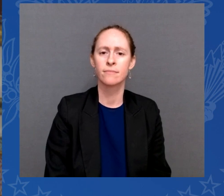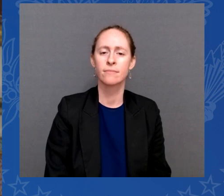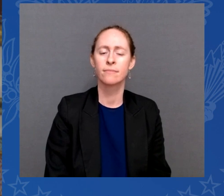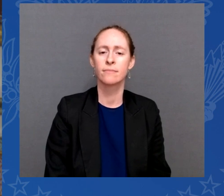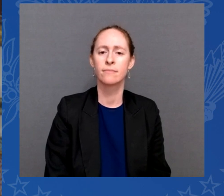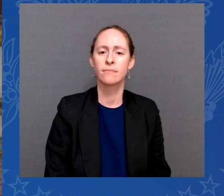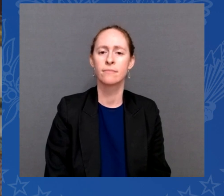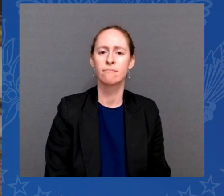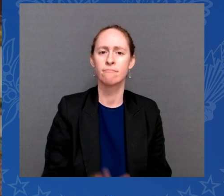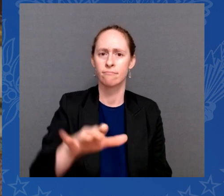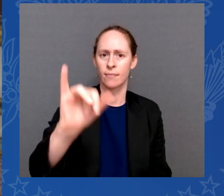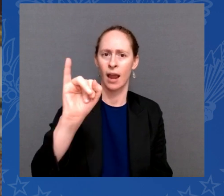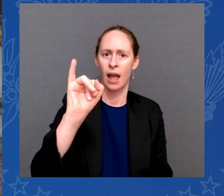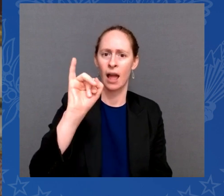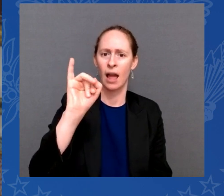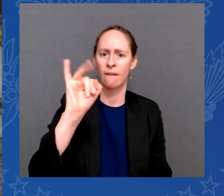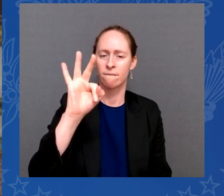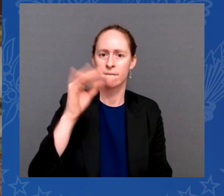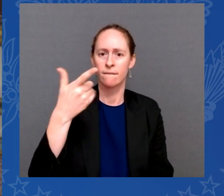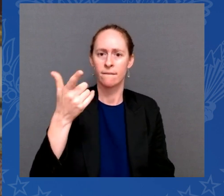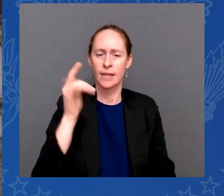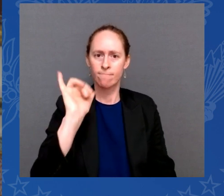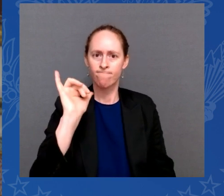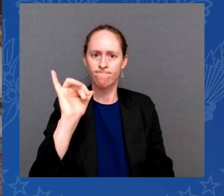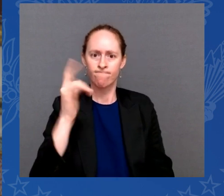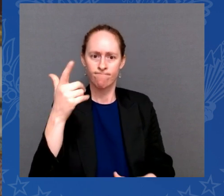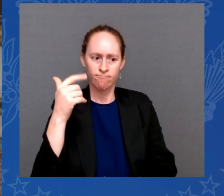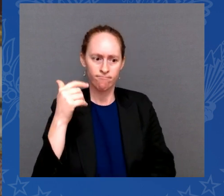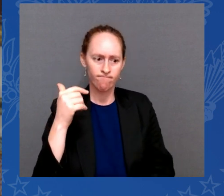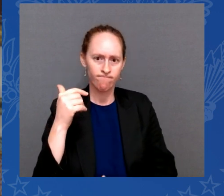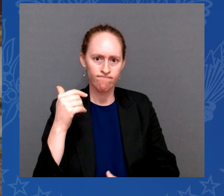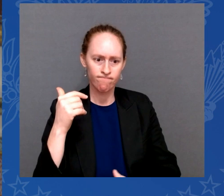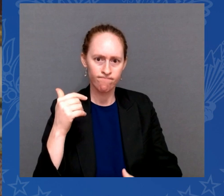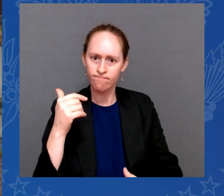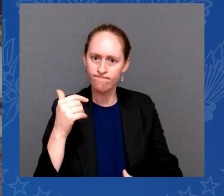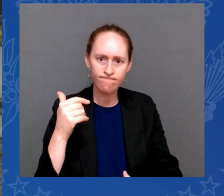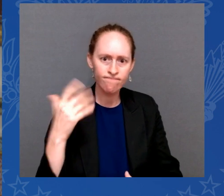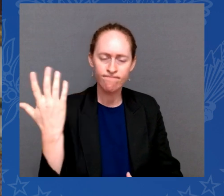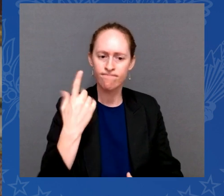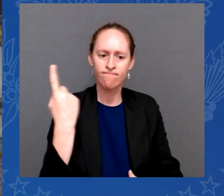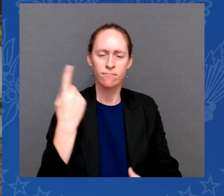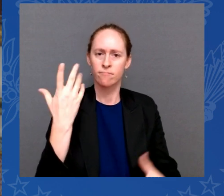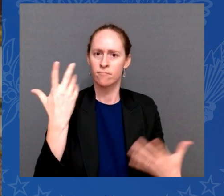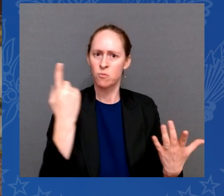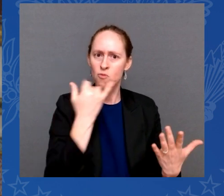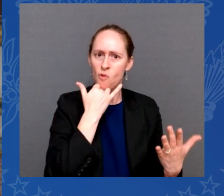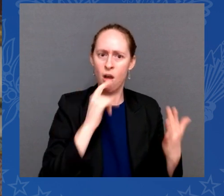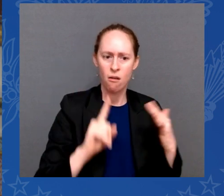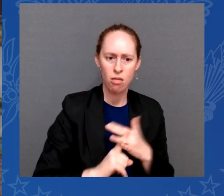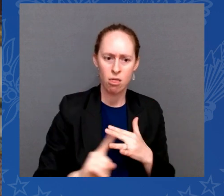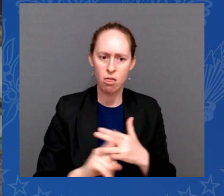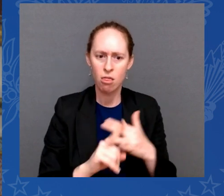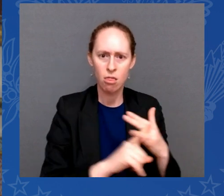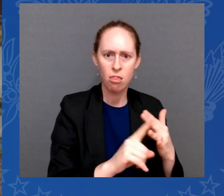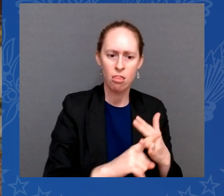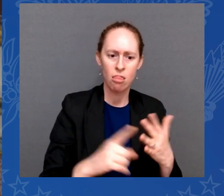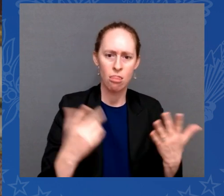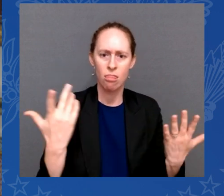Providers may not delay care until a woman is in a life threatening condition. We all know that,